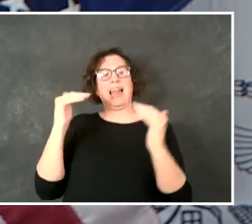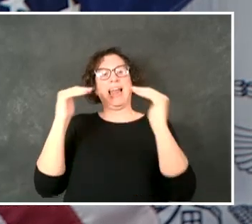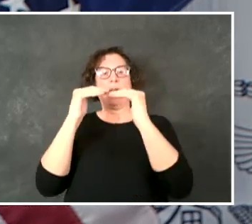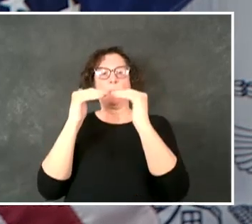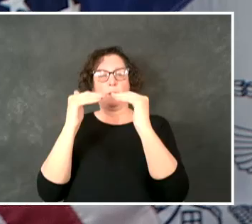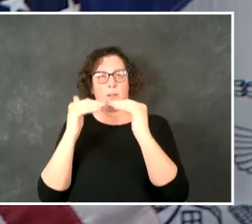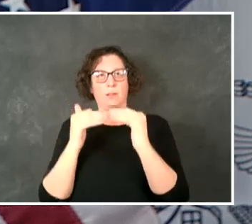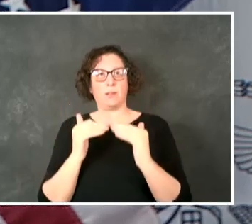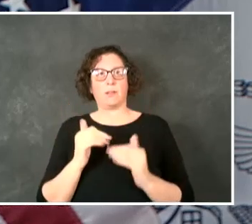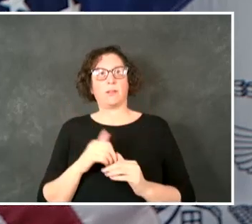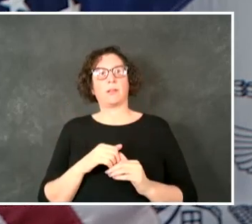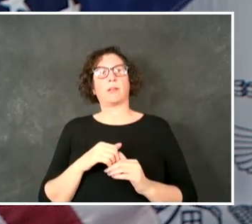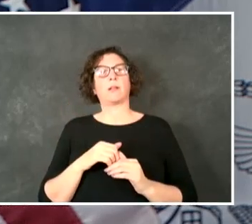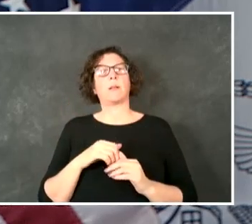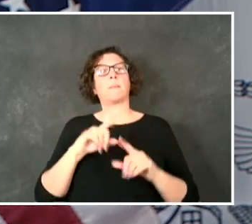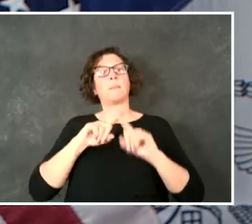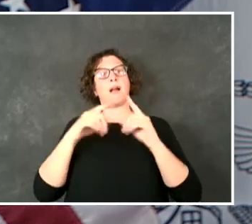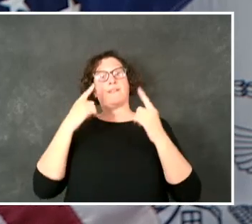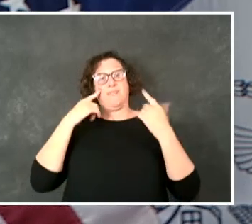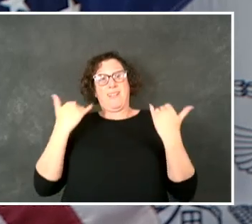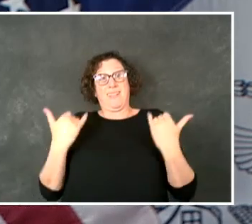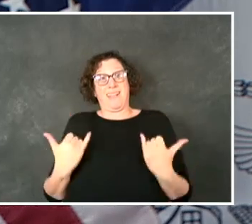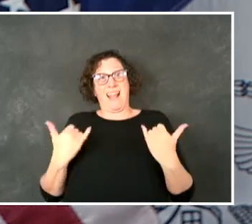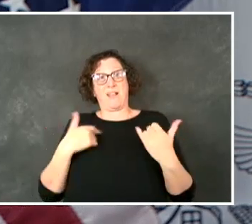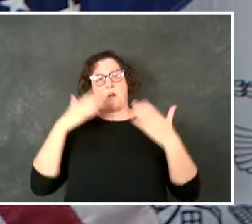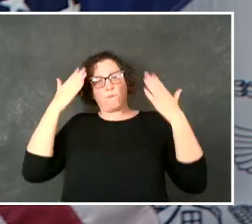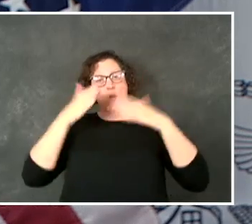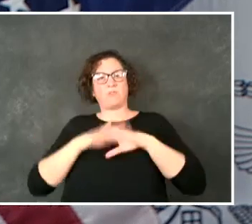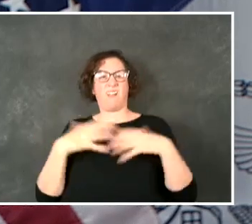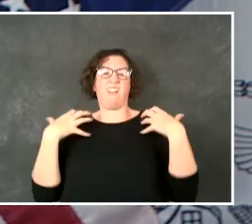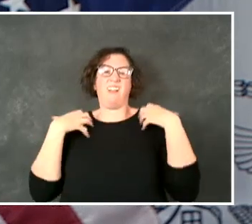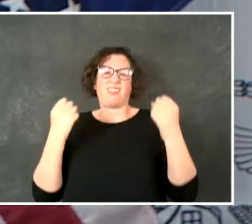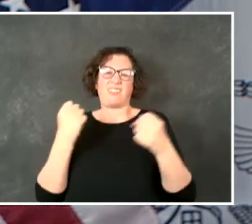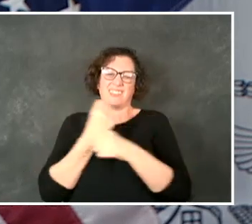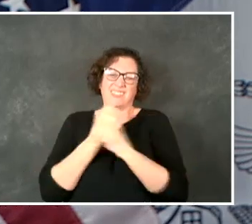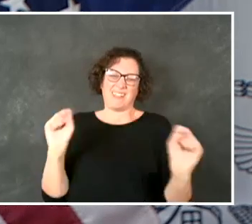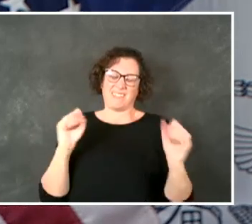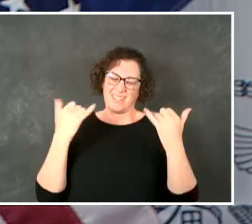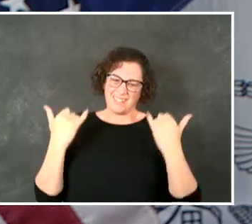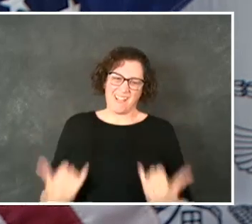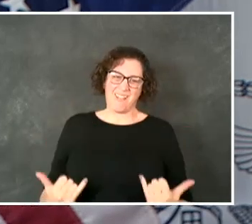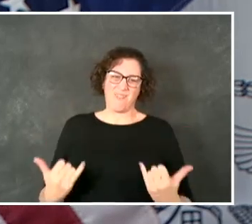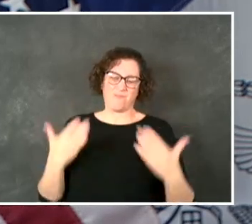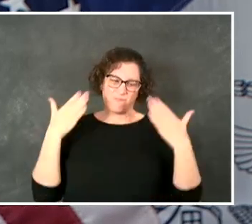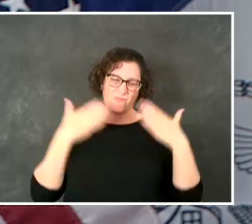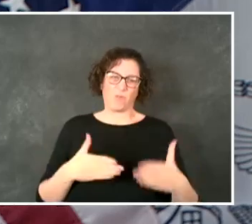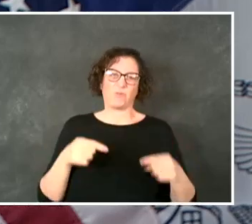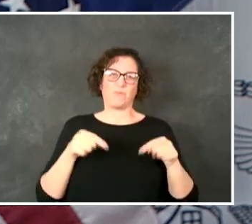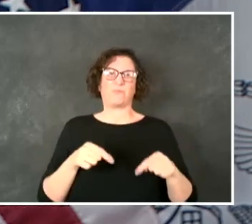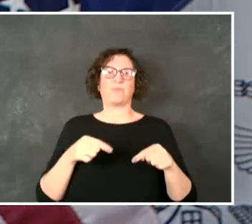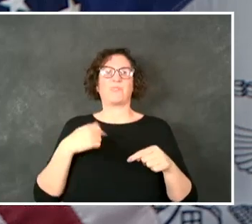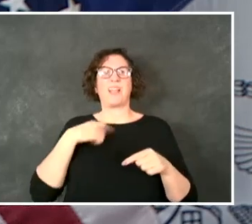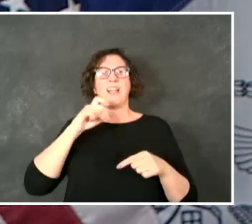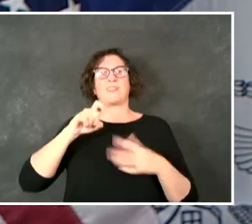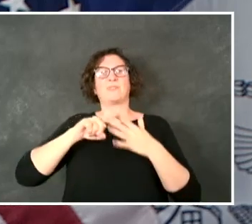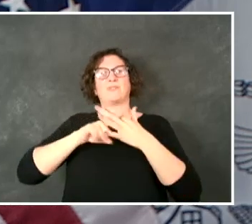I THINK THIS MOMENT IS A TRANSFORMATIONAL MOMETN. THE FIRST AND FOREMOST IS PROTT ECT HE HEALTH AND SAFETY OF ALL NEW YORKERS AND